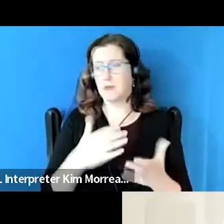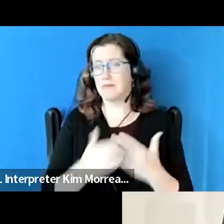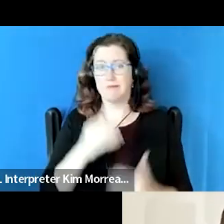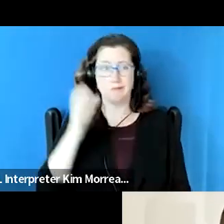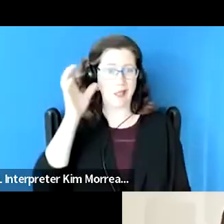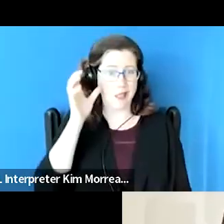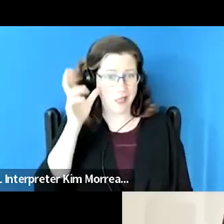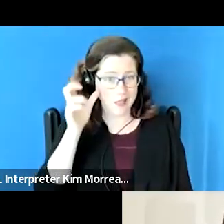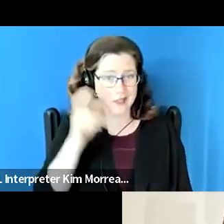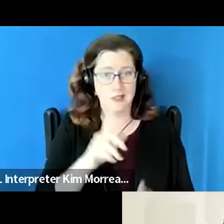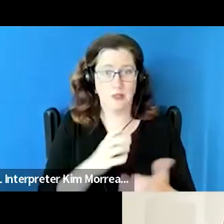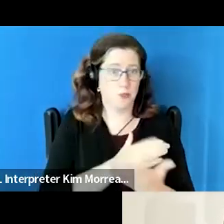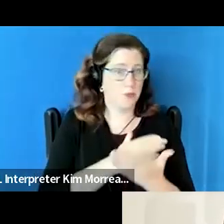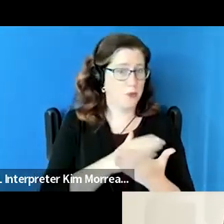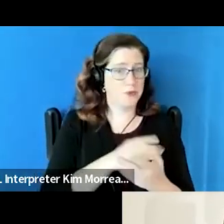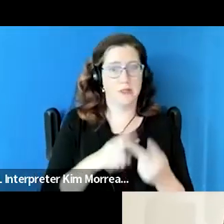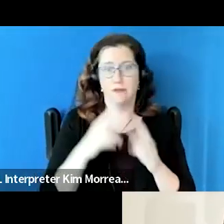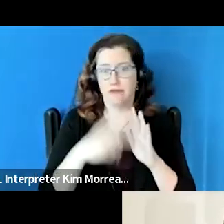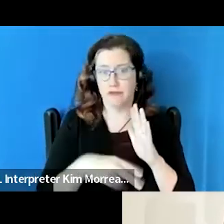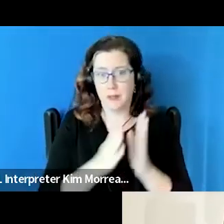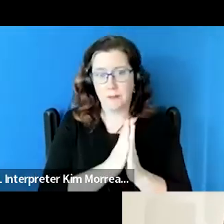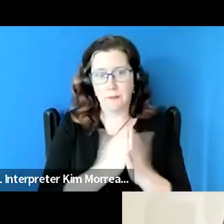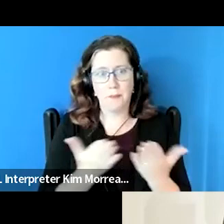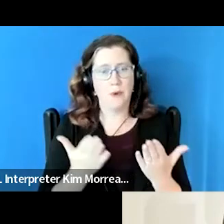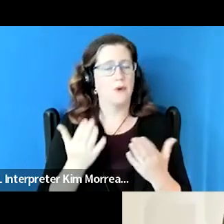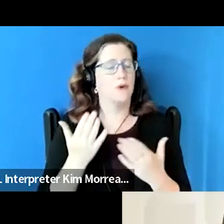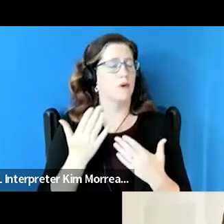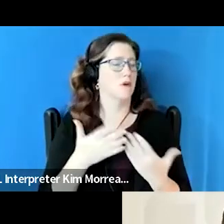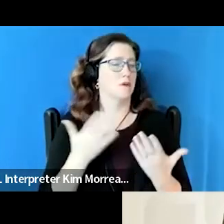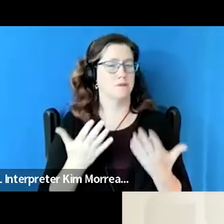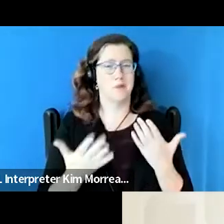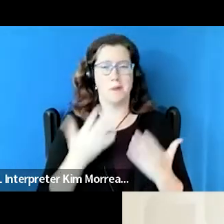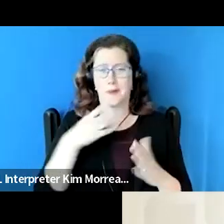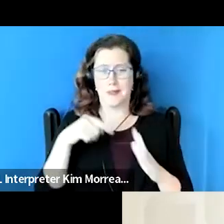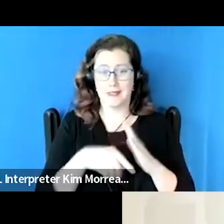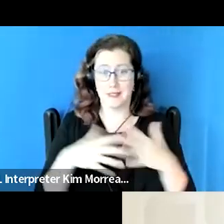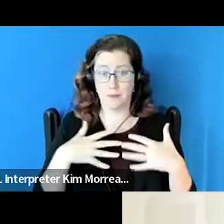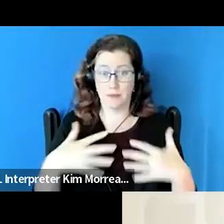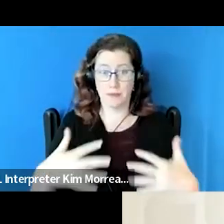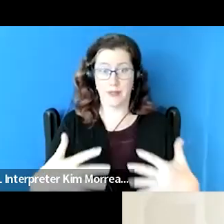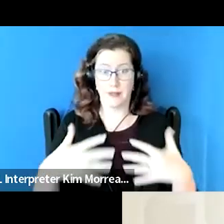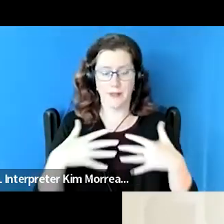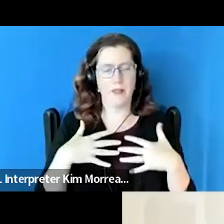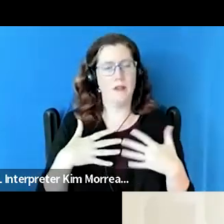of music, reading a book, or maybe just doing breathing, like in between what's the end of the work day